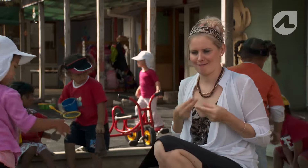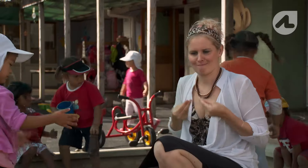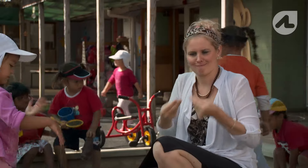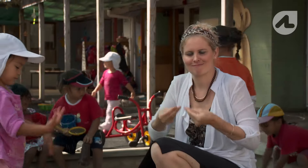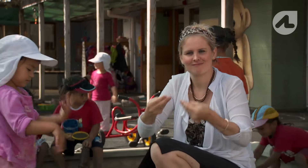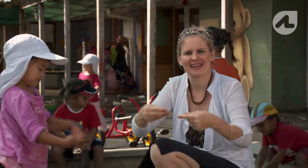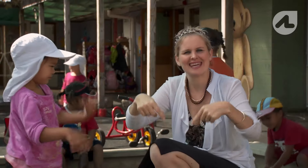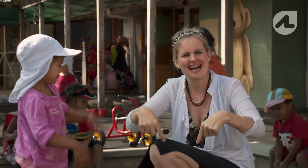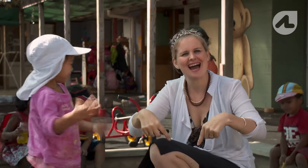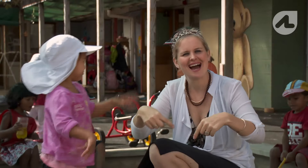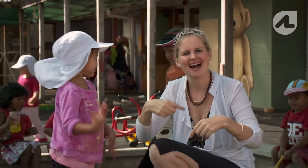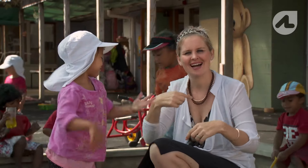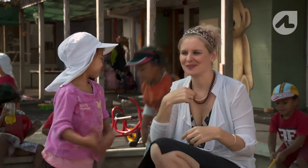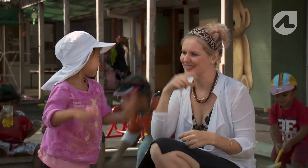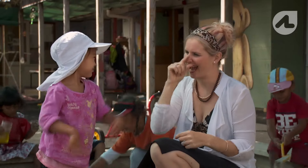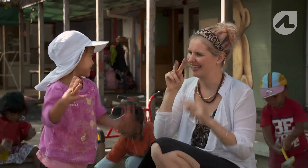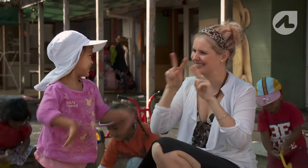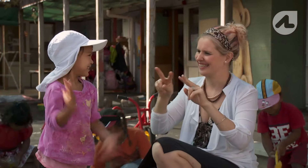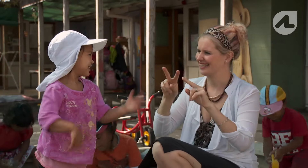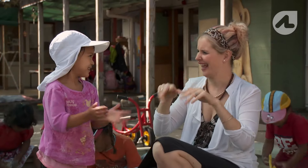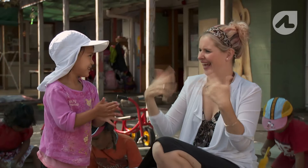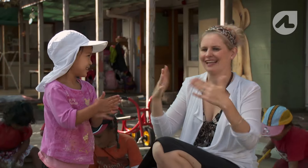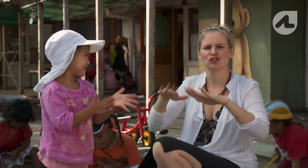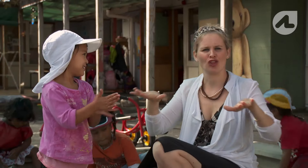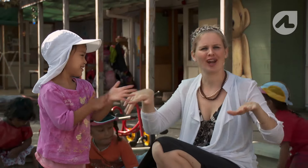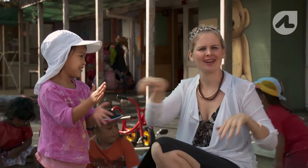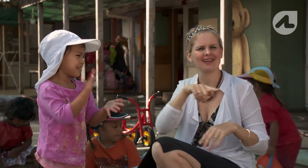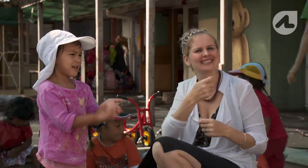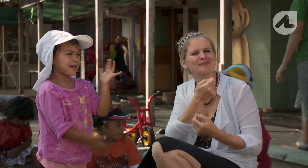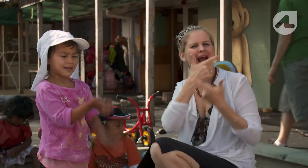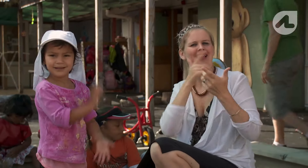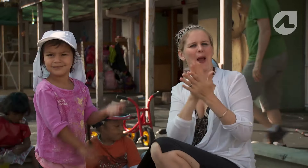and I feel like that can be instilled here into the kids.